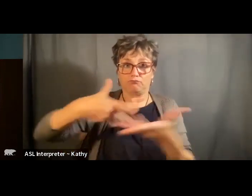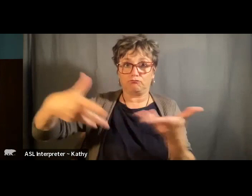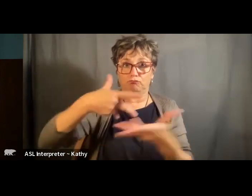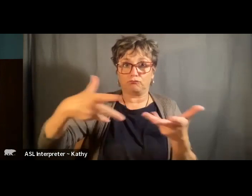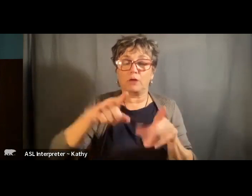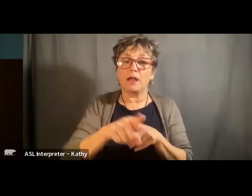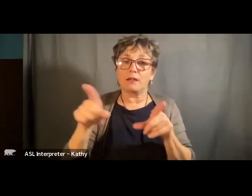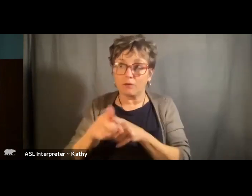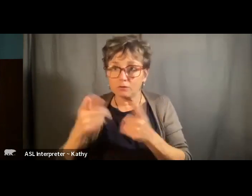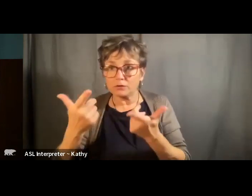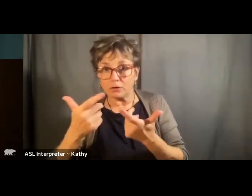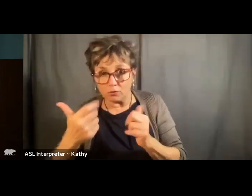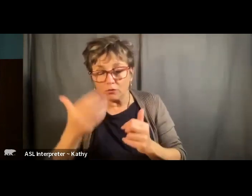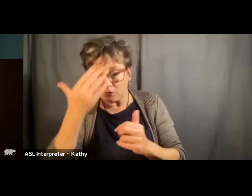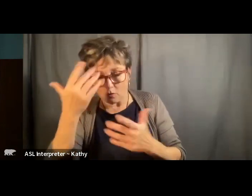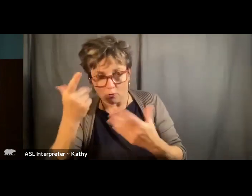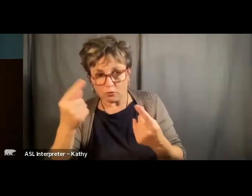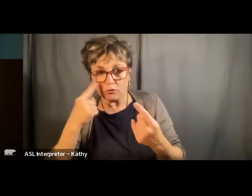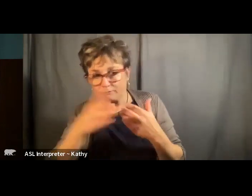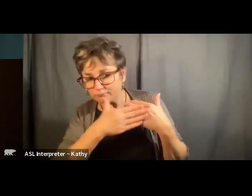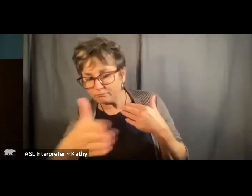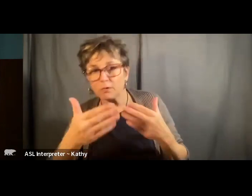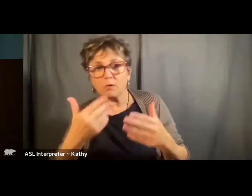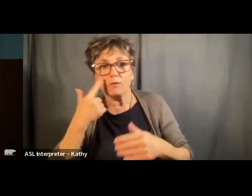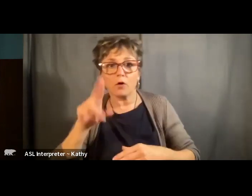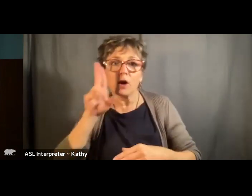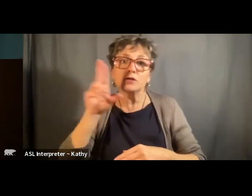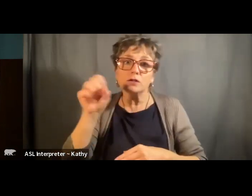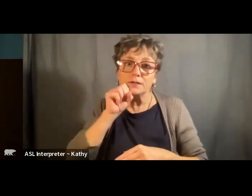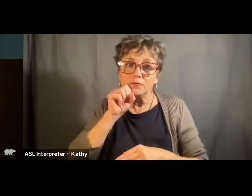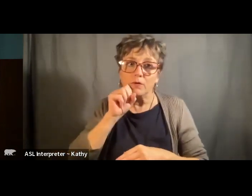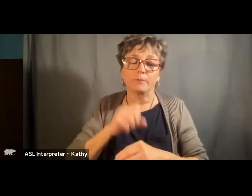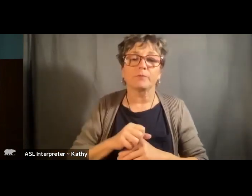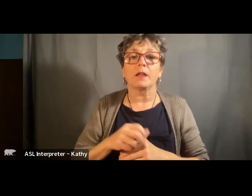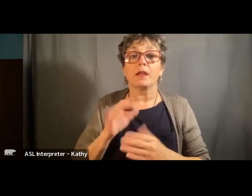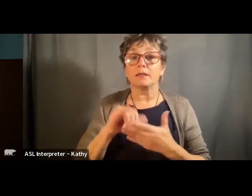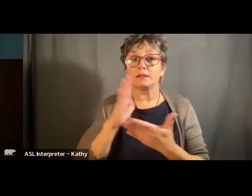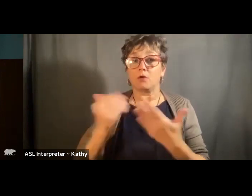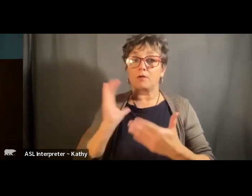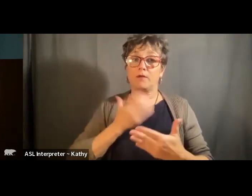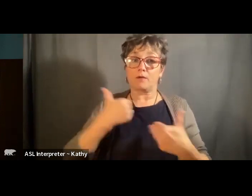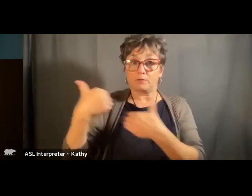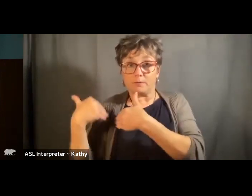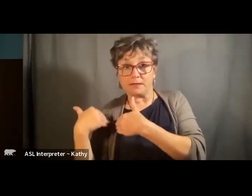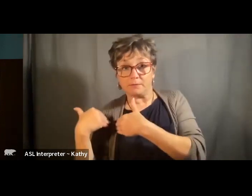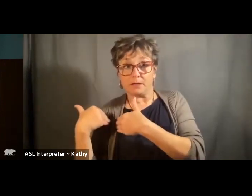This is a perfect illustration of the Coalition's role in bridging the gap between the community and researchers.